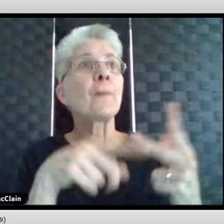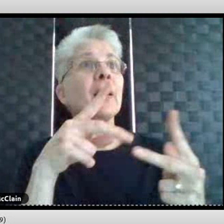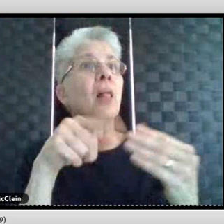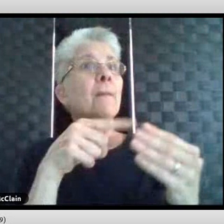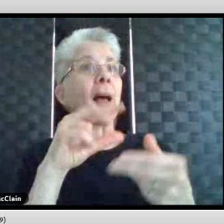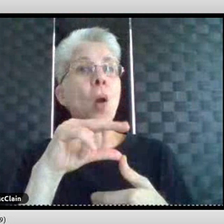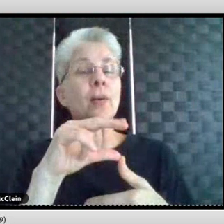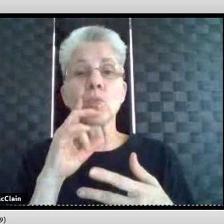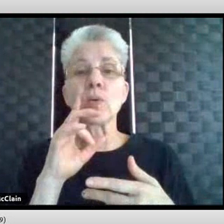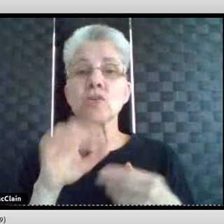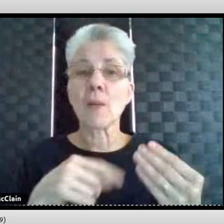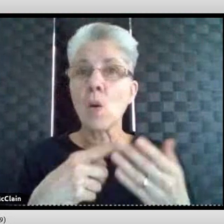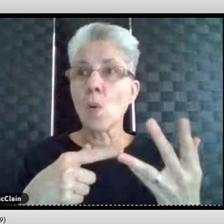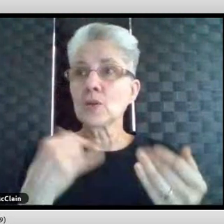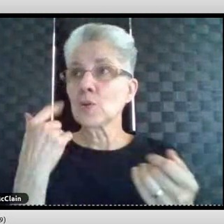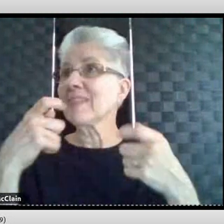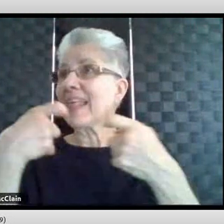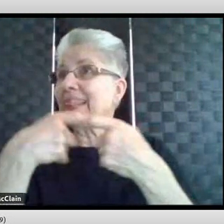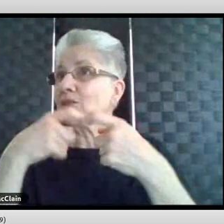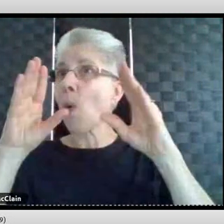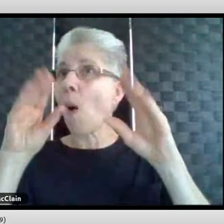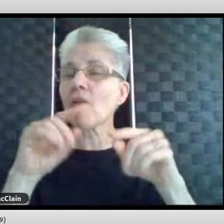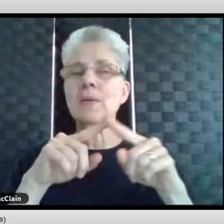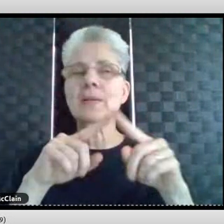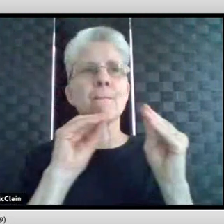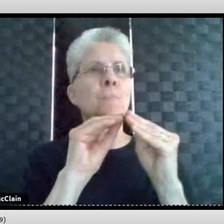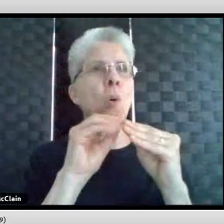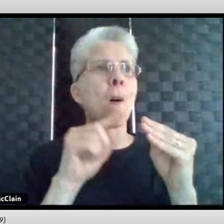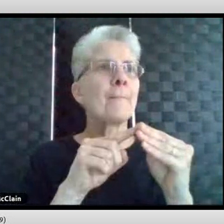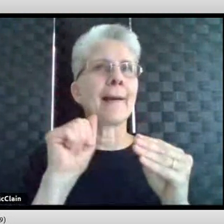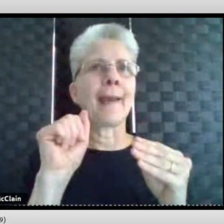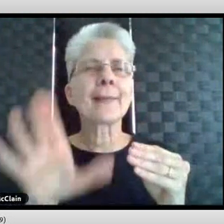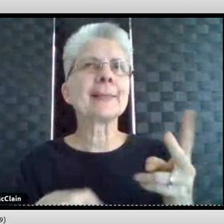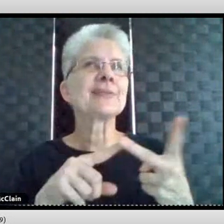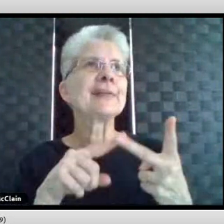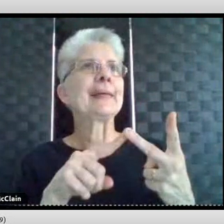You know, we talk about what to do if the power goes off, but it's more about air conditioning and heat